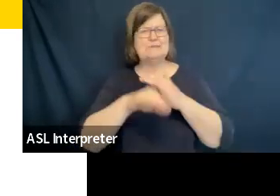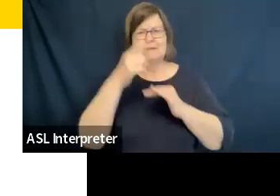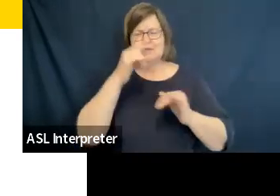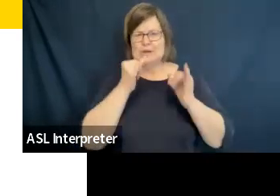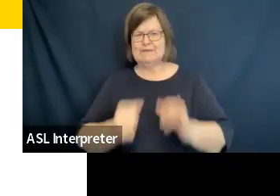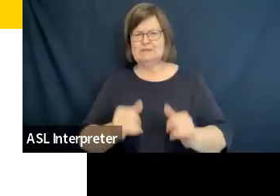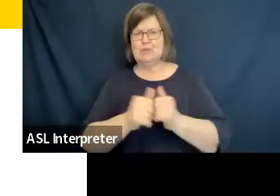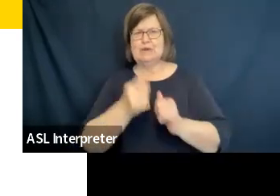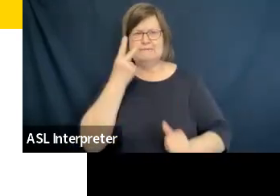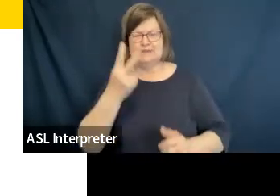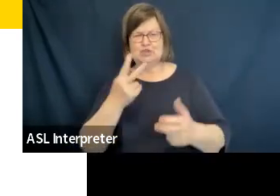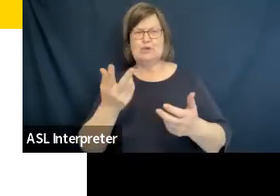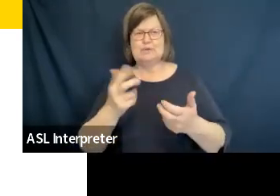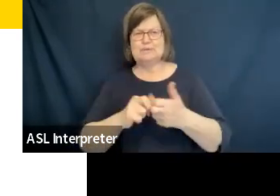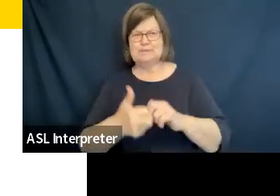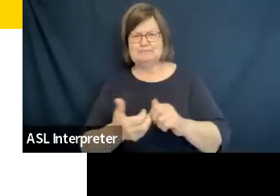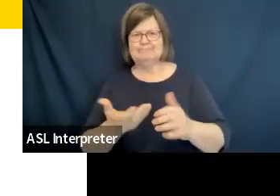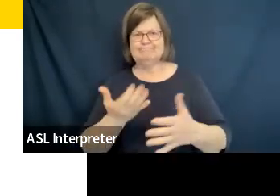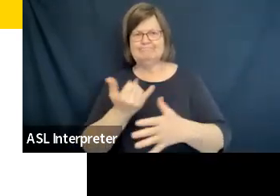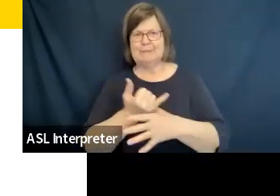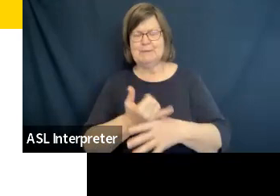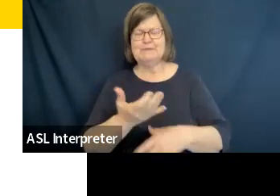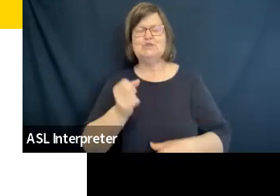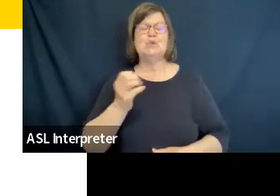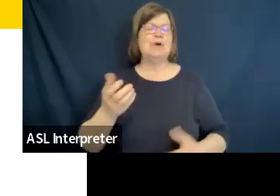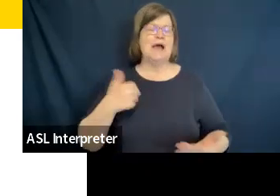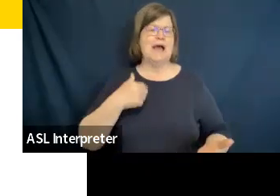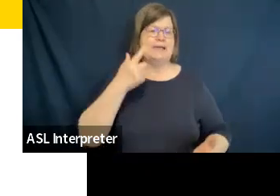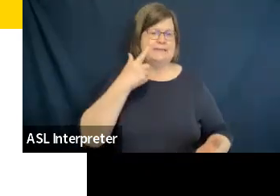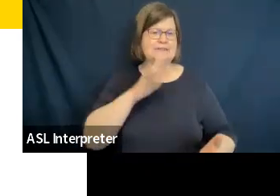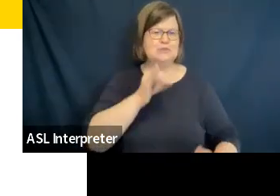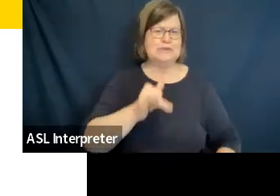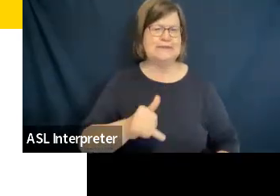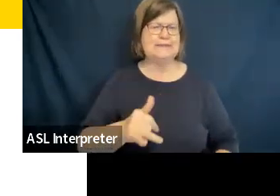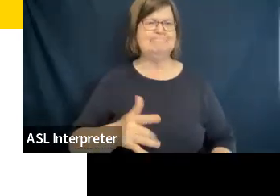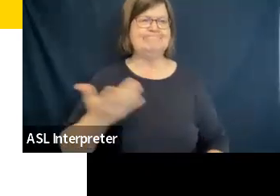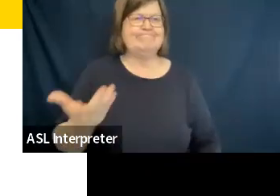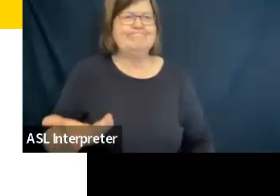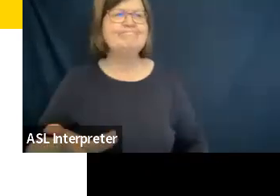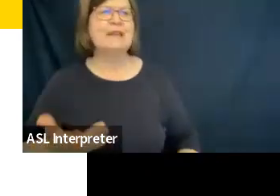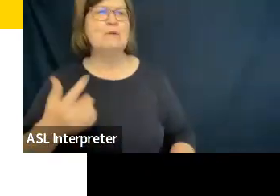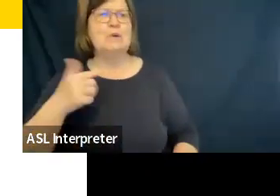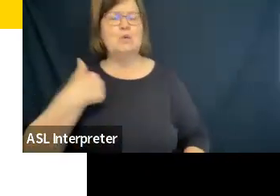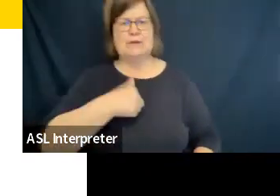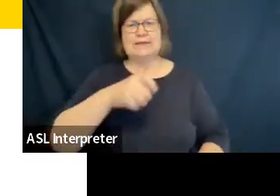visual impairments. So I think the really big thing is just making sure that these apps and